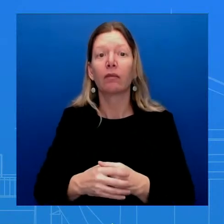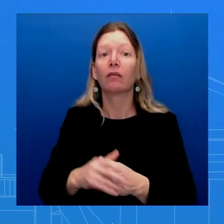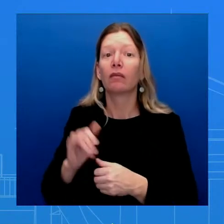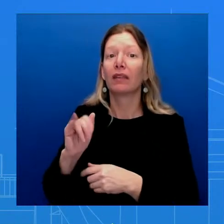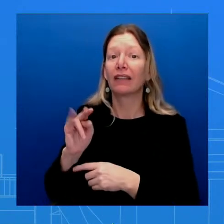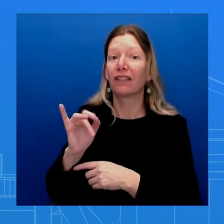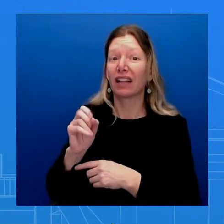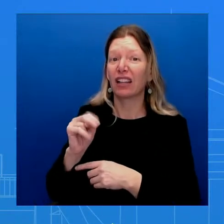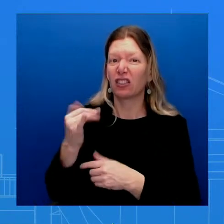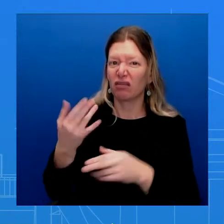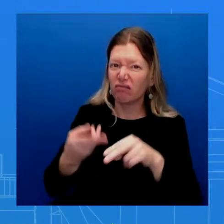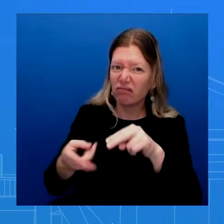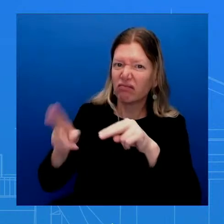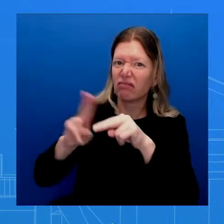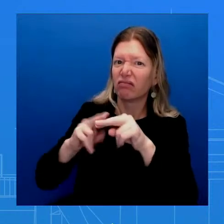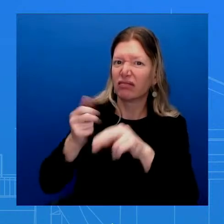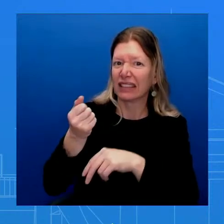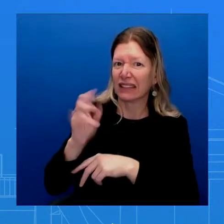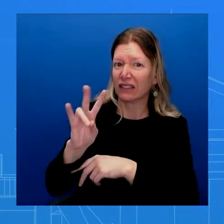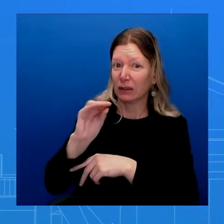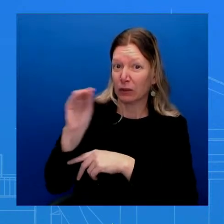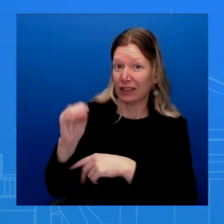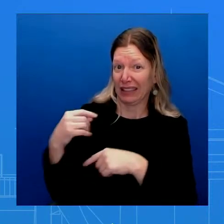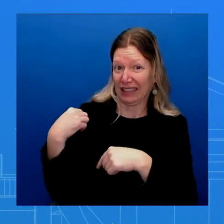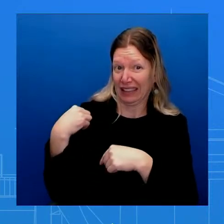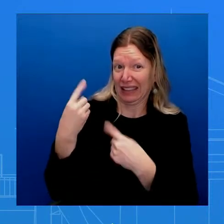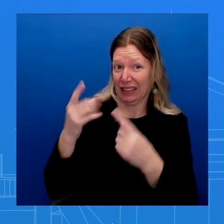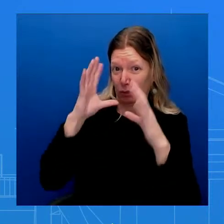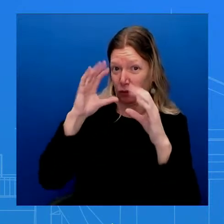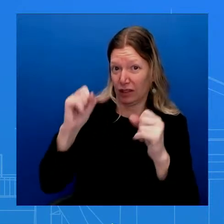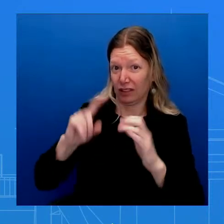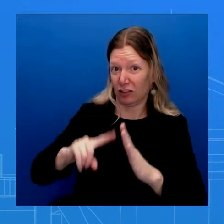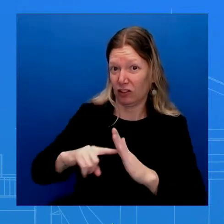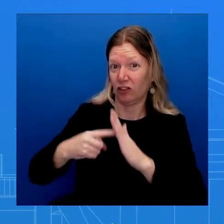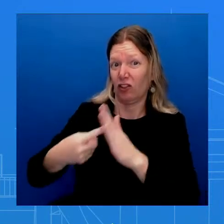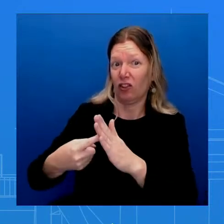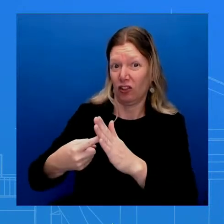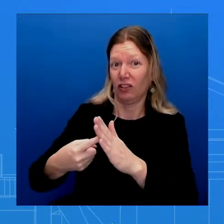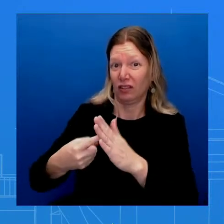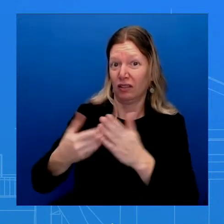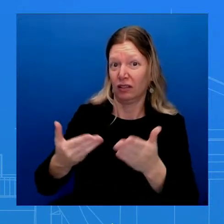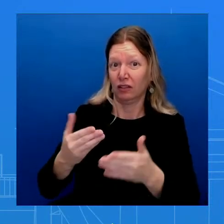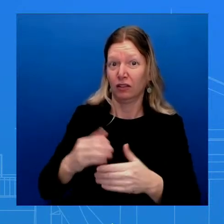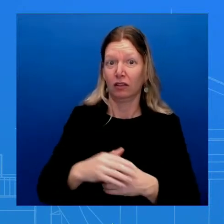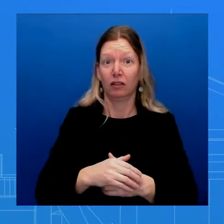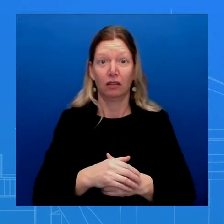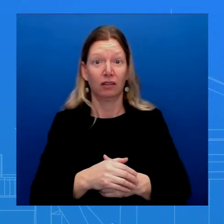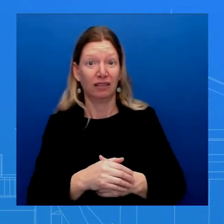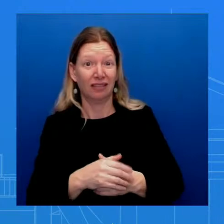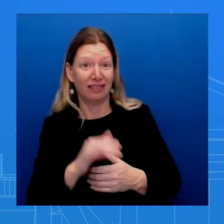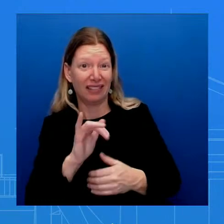And you're -- Ms. Jean-Pierre: Inflation -- The Press: -- saying that's still Trump's fault? Ms. Jean-Pierre: Inflation -- inflation is moderating because of the actions that this per- -- this President has taken. Because --